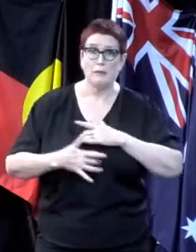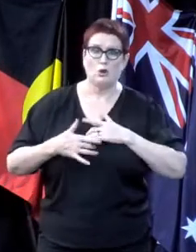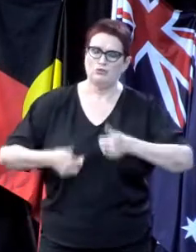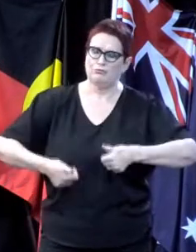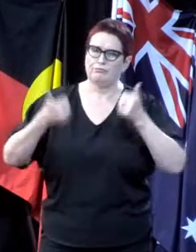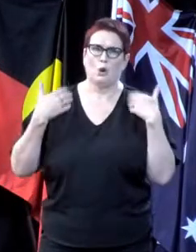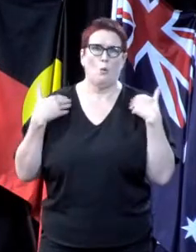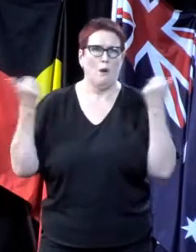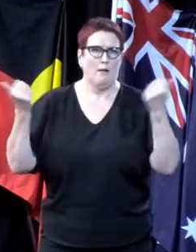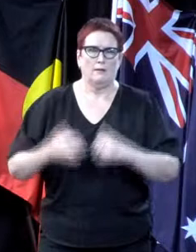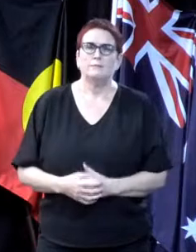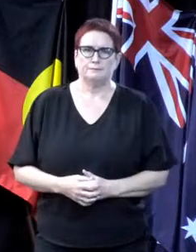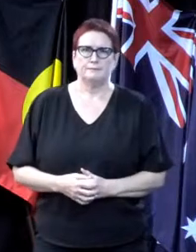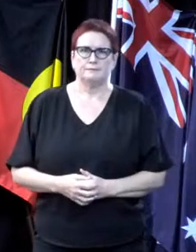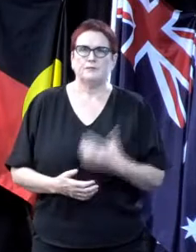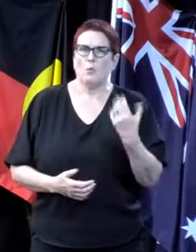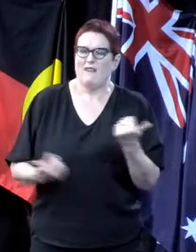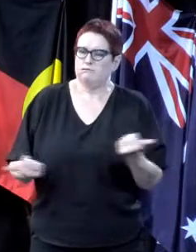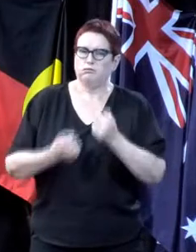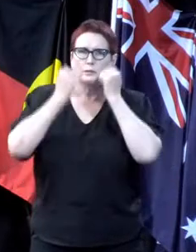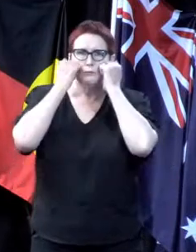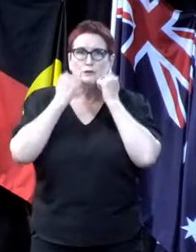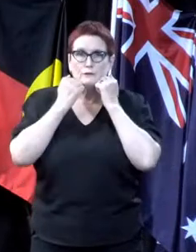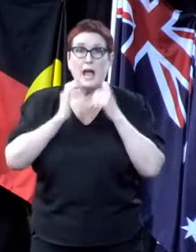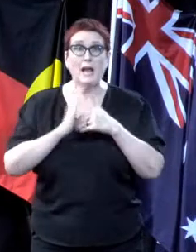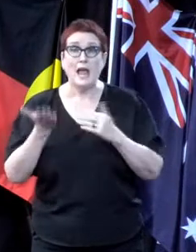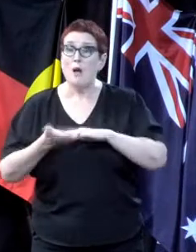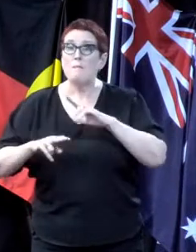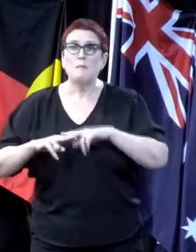And we don't have that concern anymore from any parents.